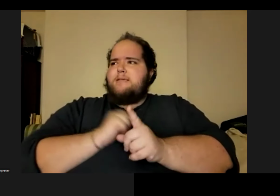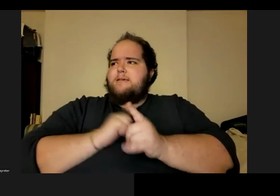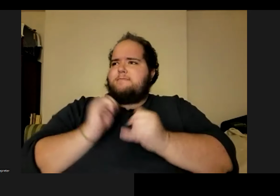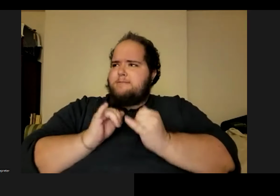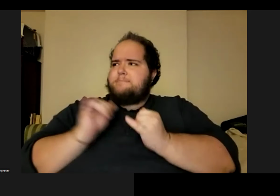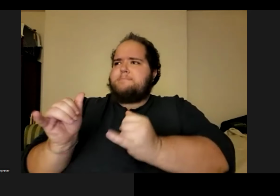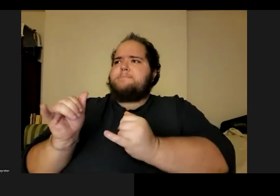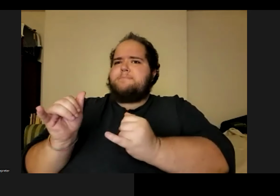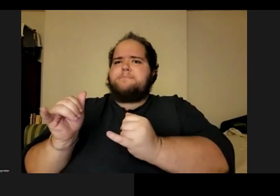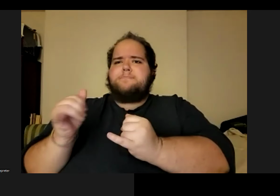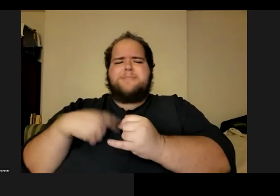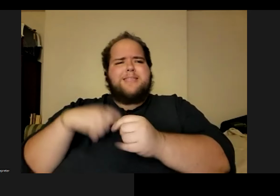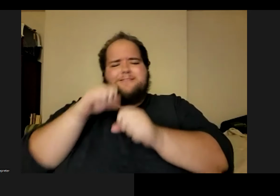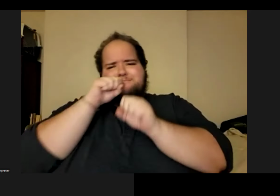way that you did it was beautifully done Yeah.